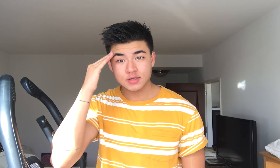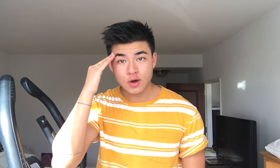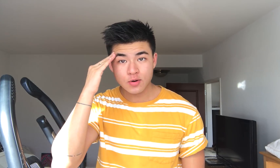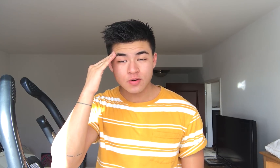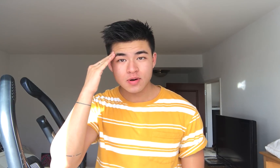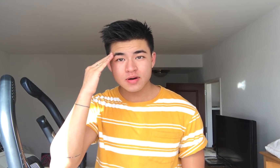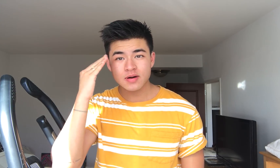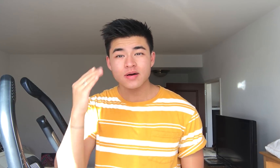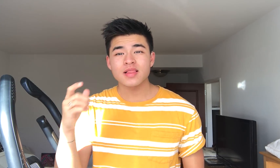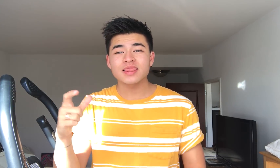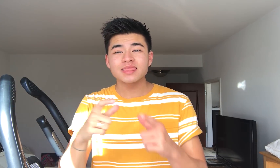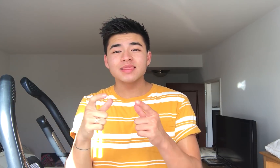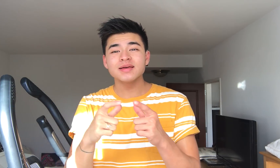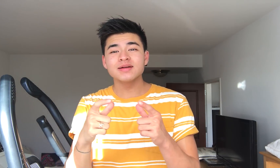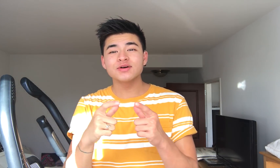Know